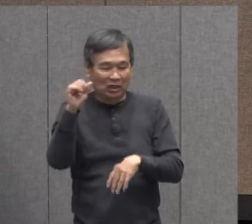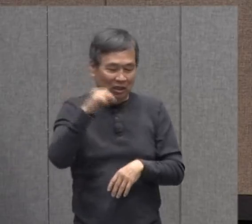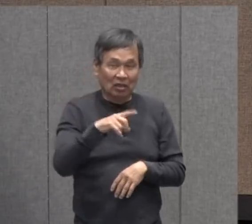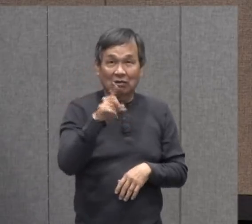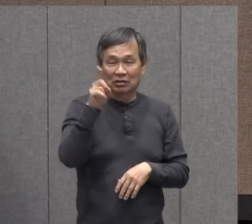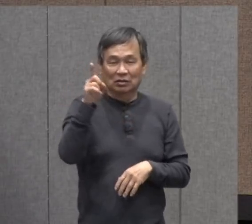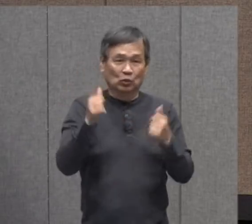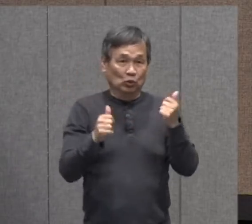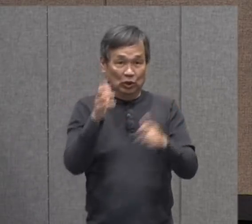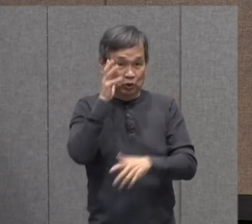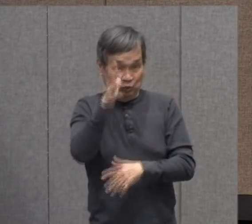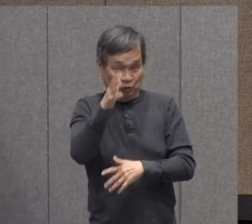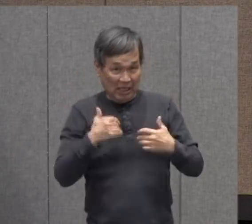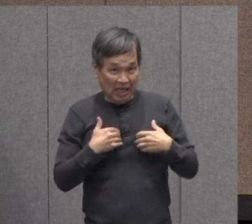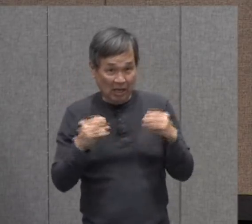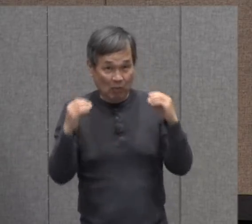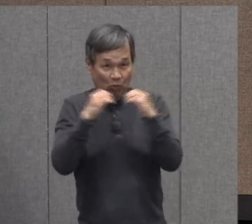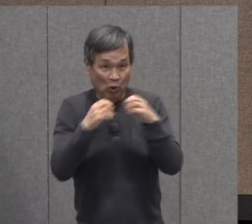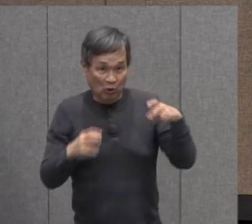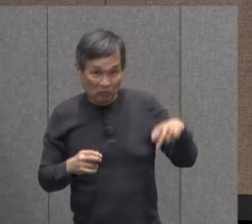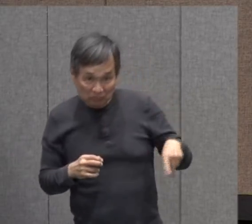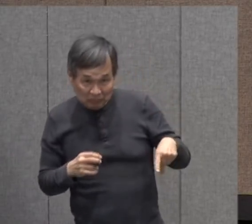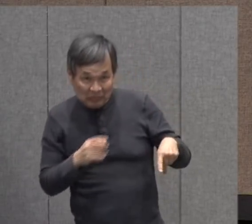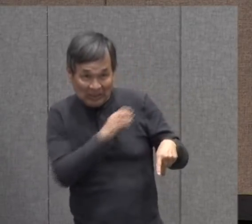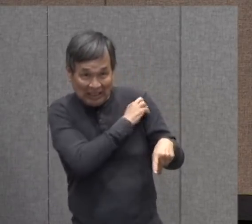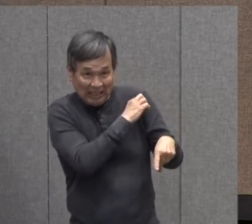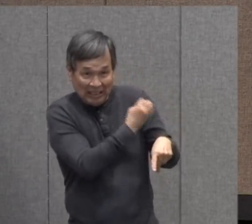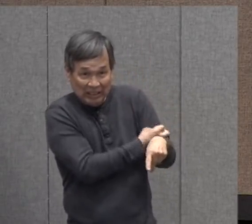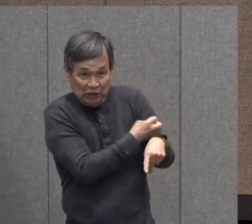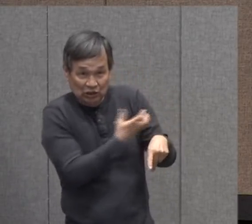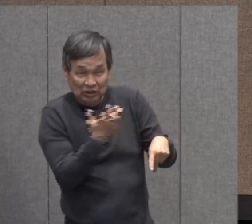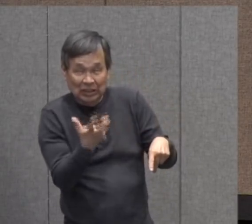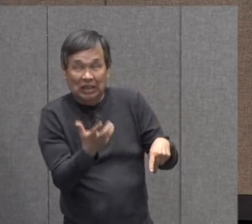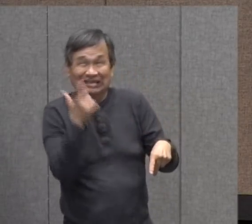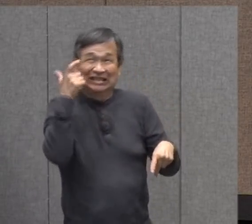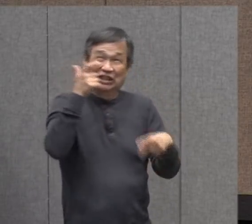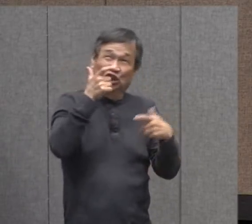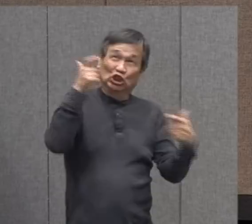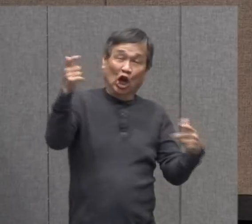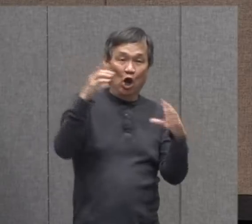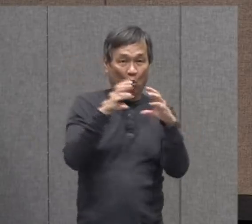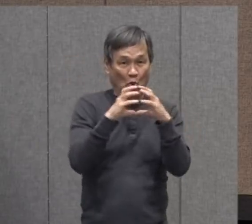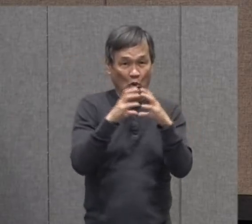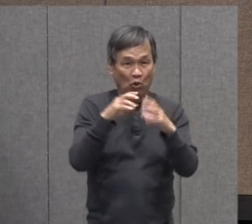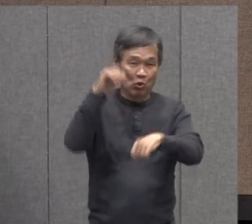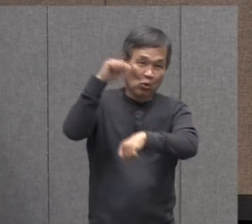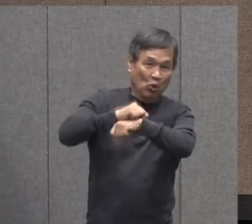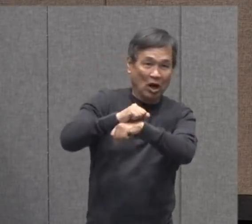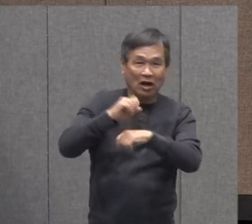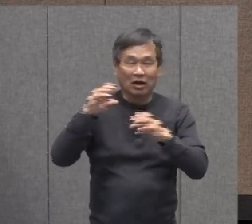which do you think has more potential energy? That big rock is going to have a lot more potential energy